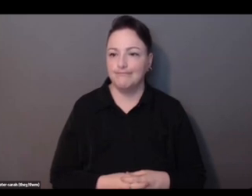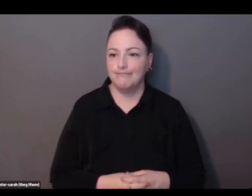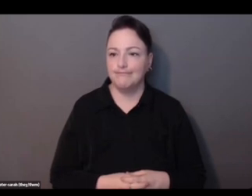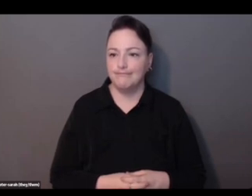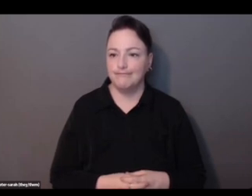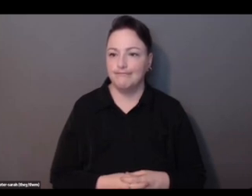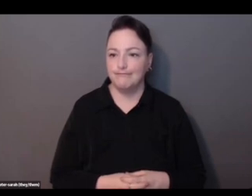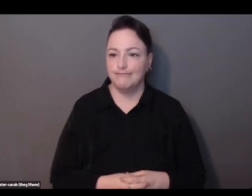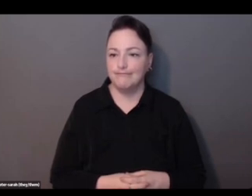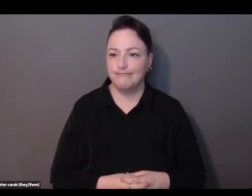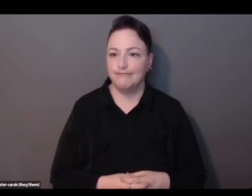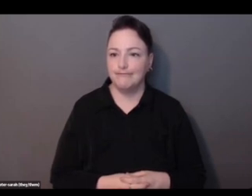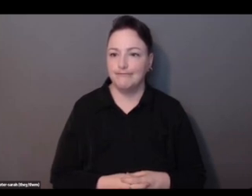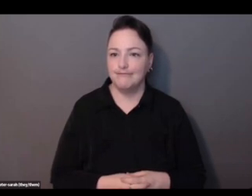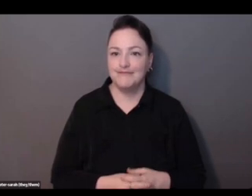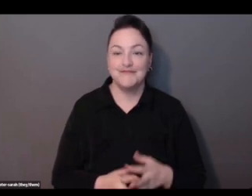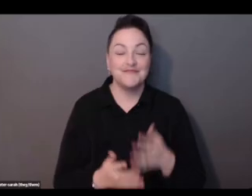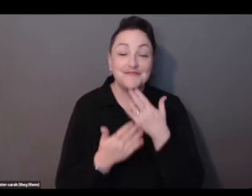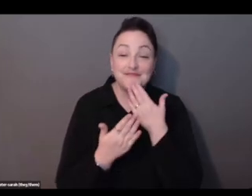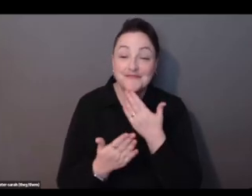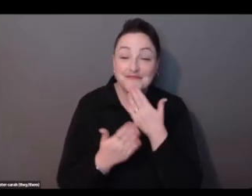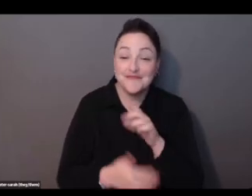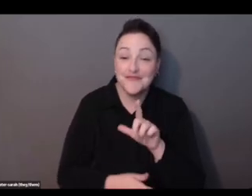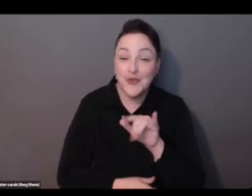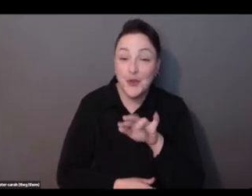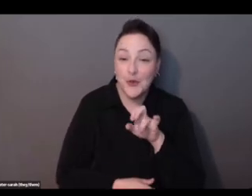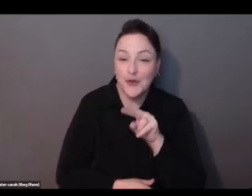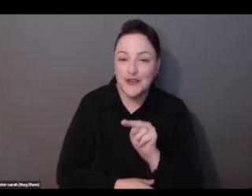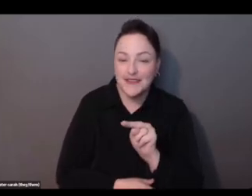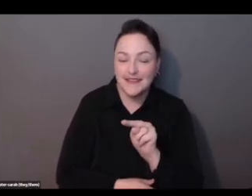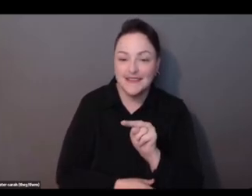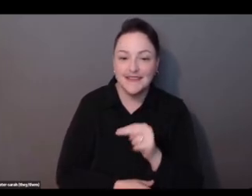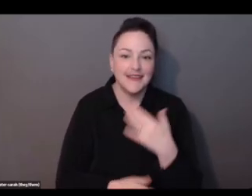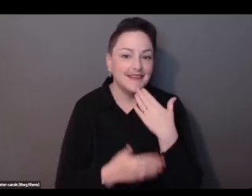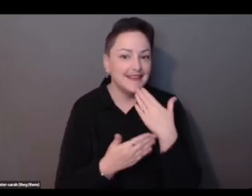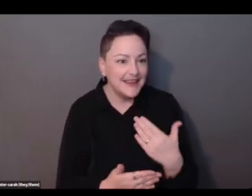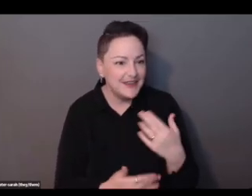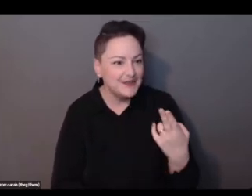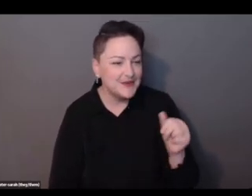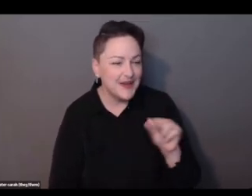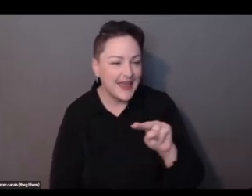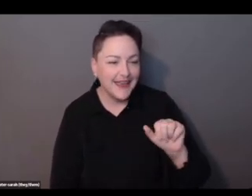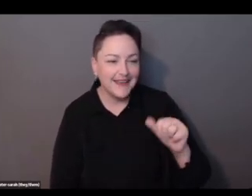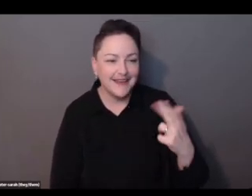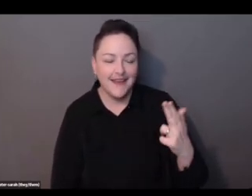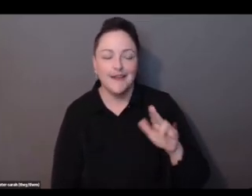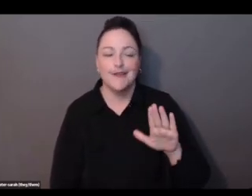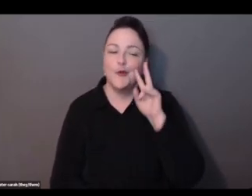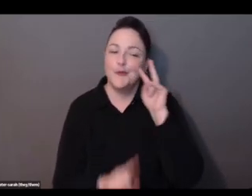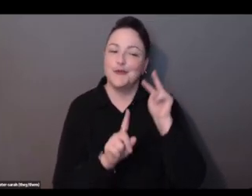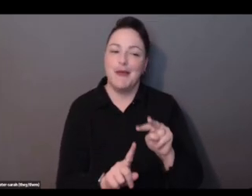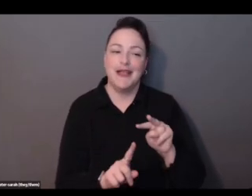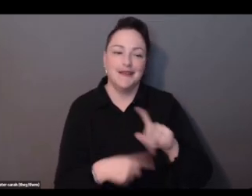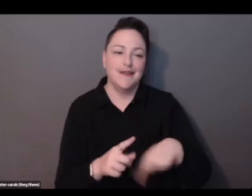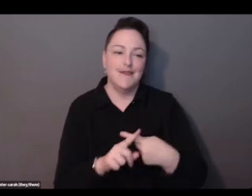Thank you, Laurin. And thank you so much, Hannah. Your perspective on advocacy was so helpful for today.